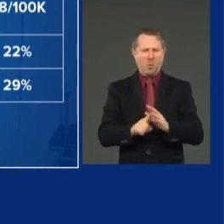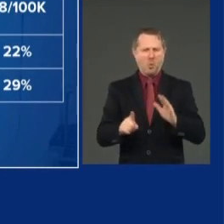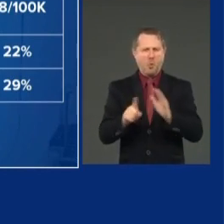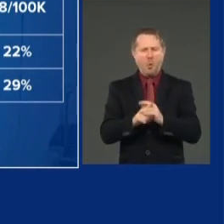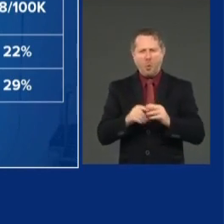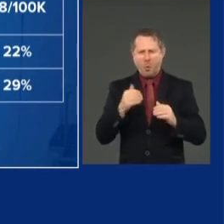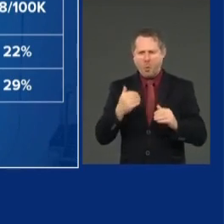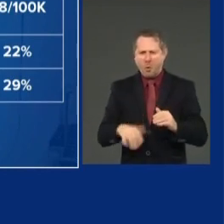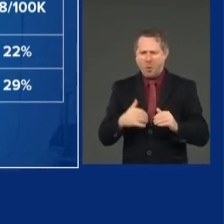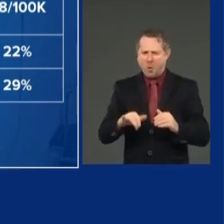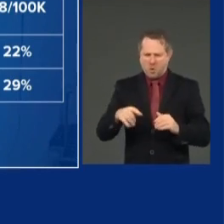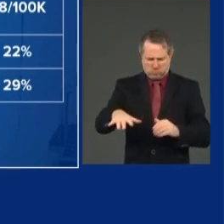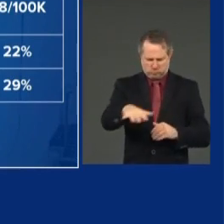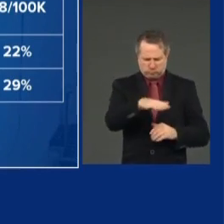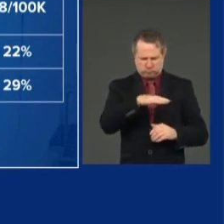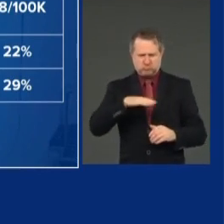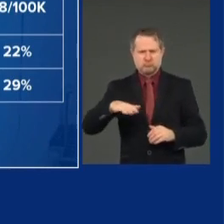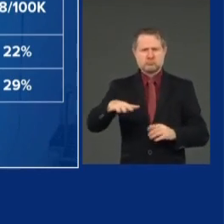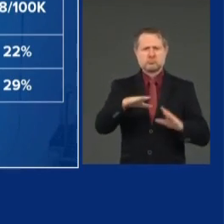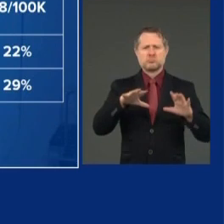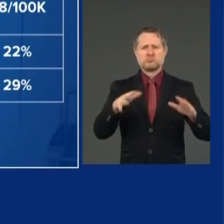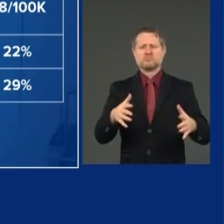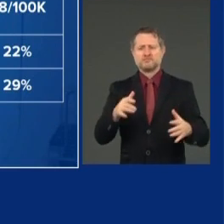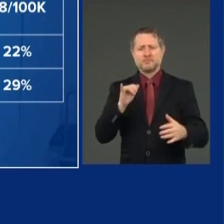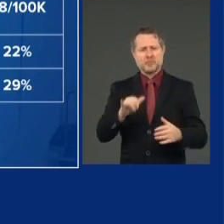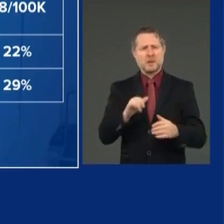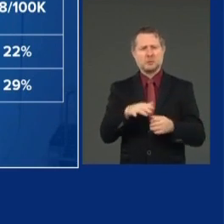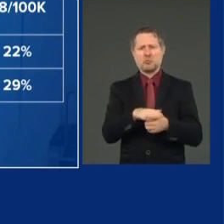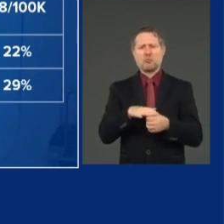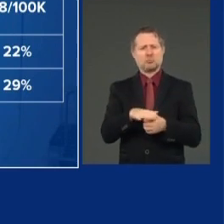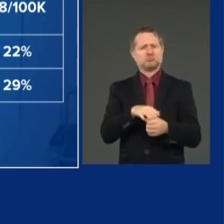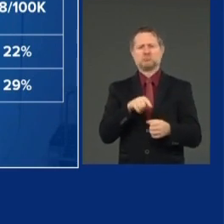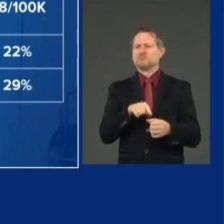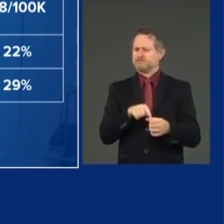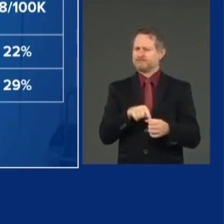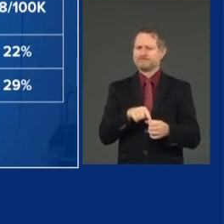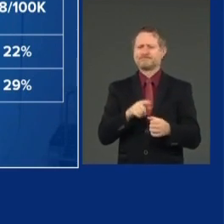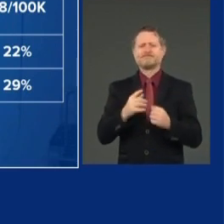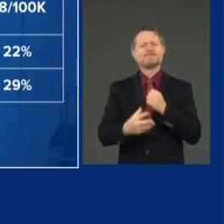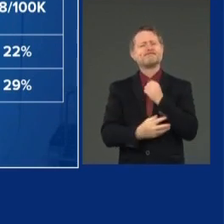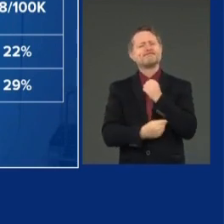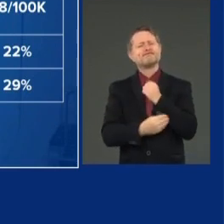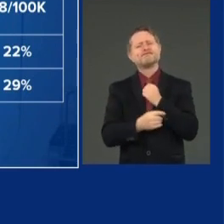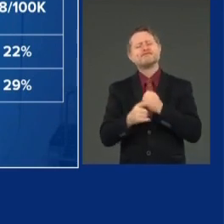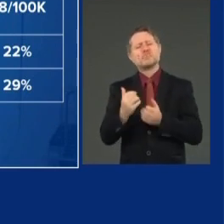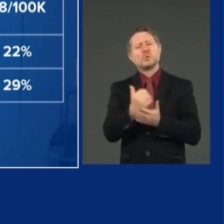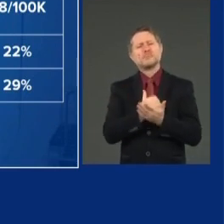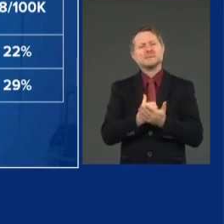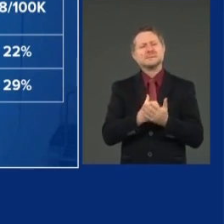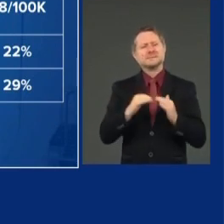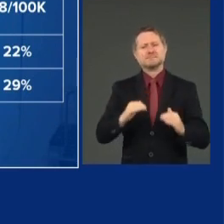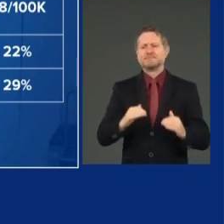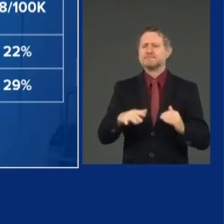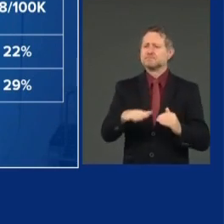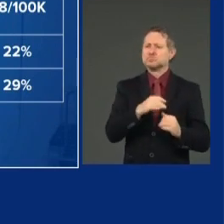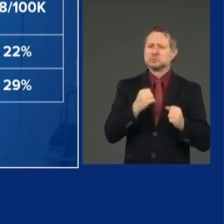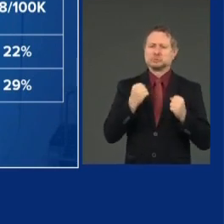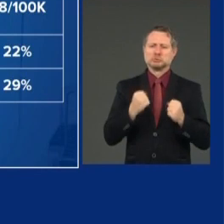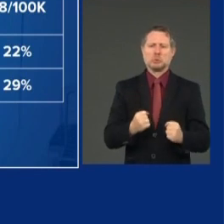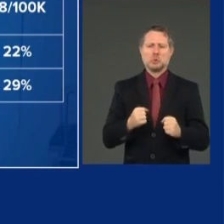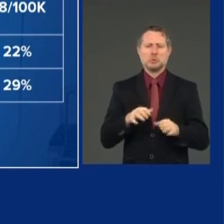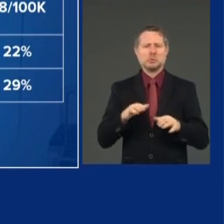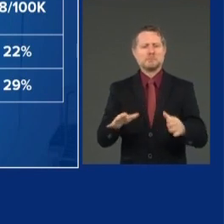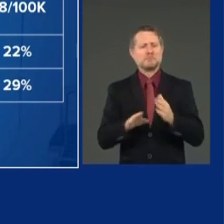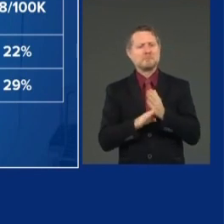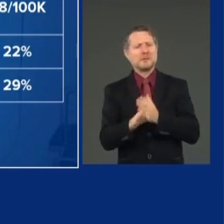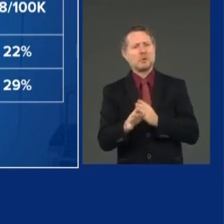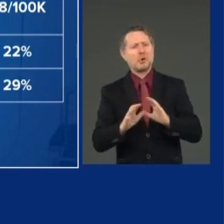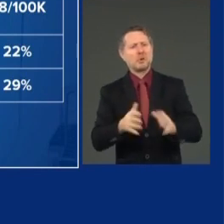AND WE'RE SEEING THAT PATTERN